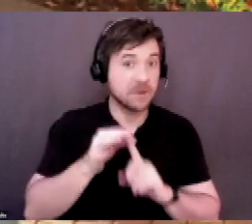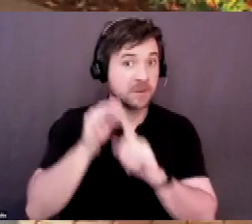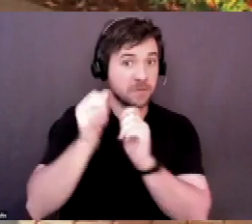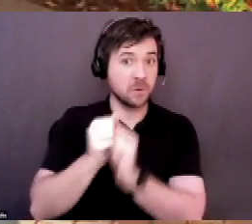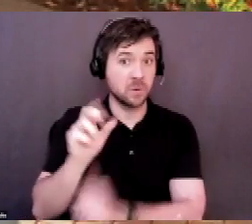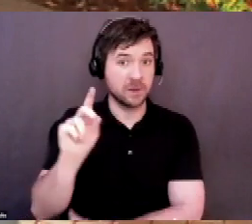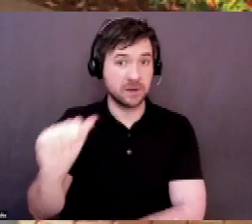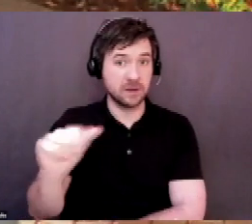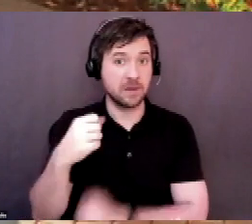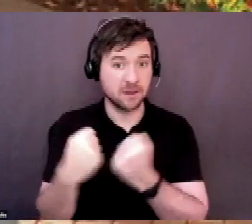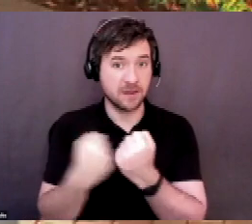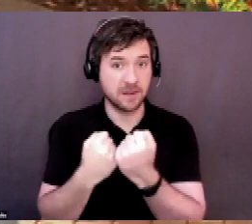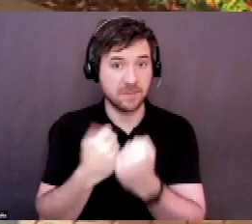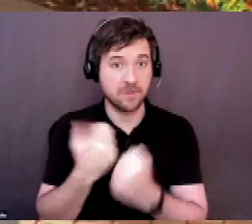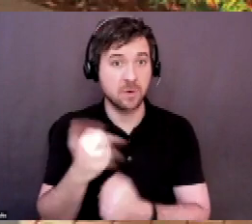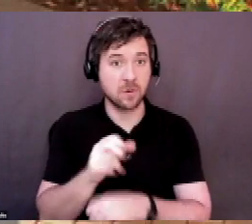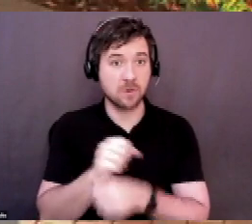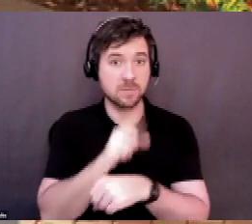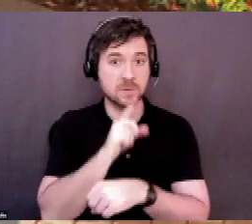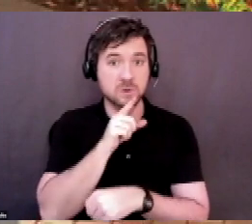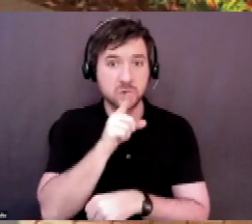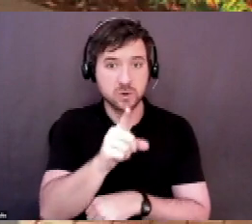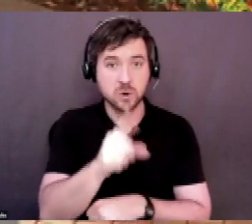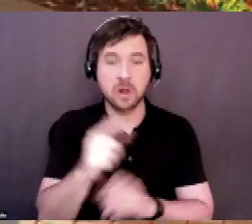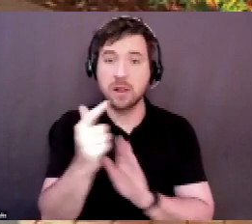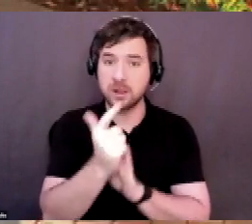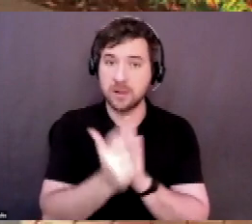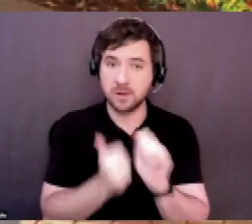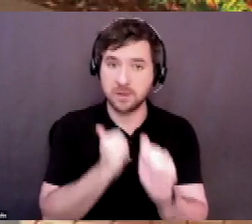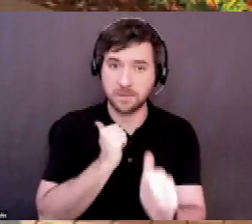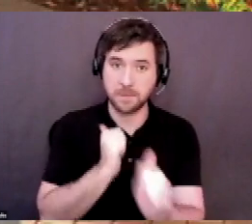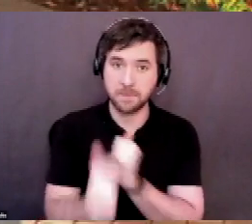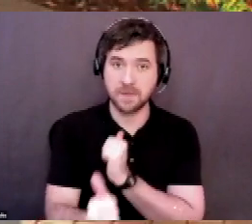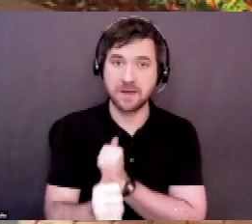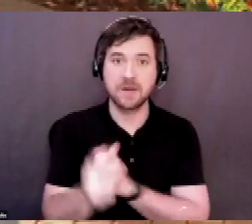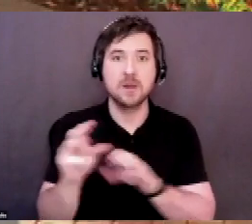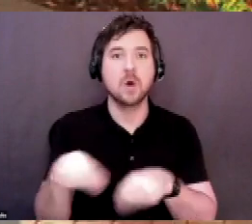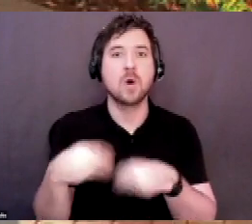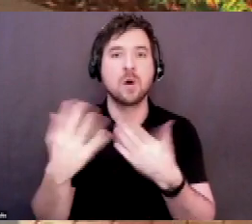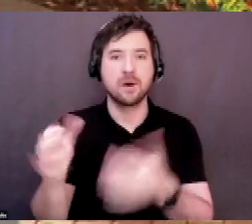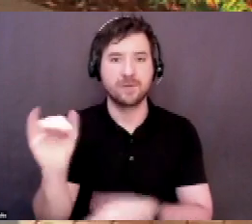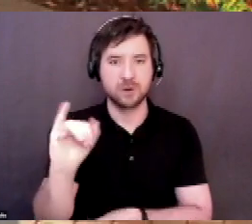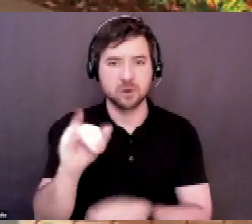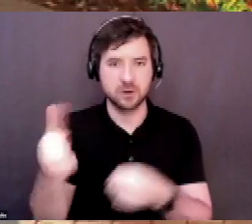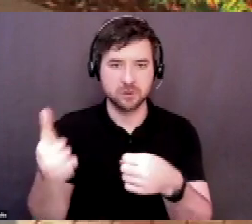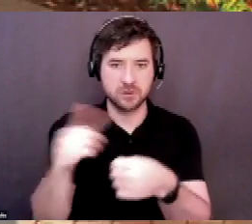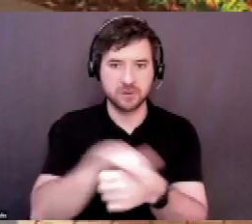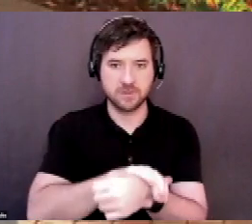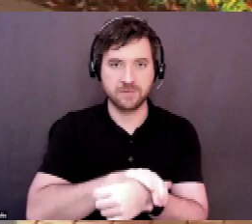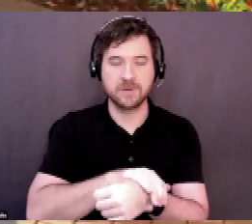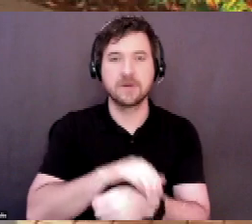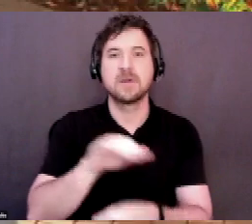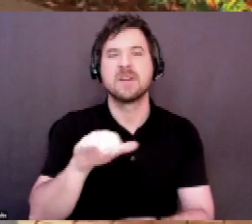advocate or ensure that a law is passed to offer insurance covered midwives?